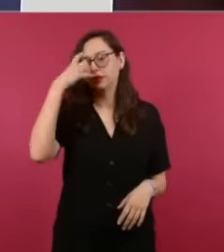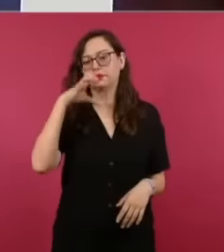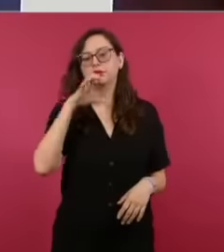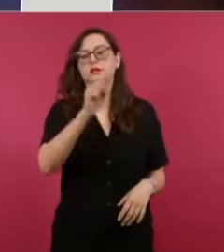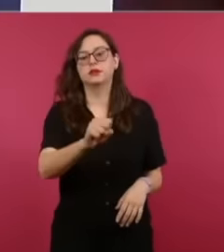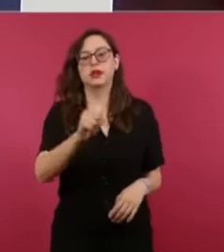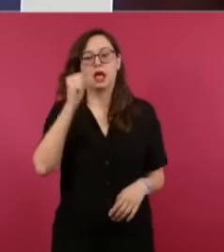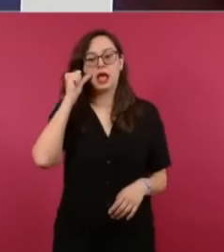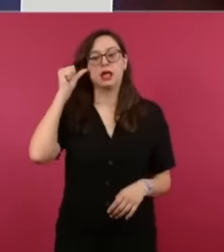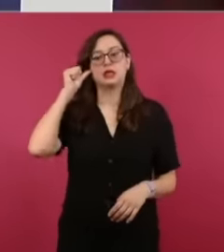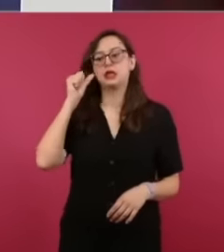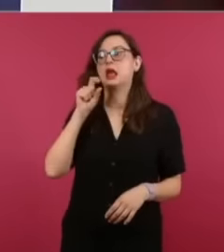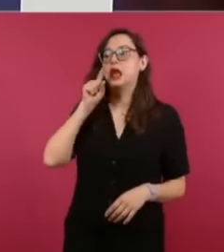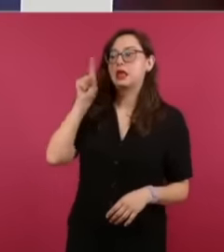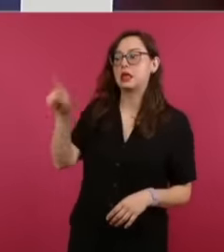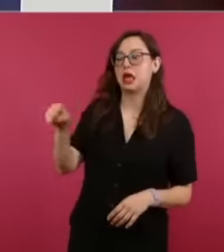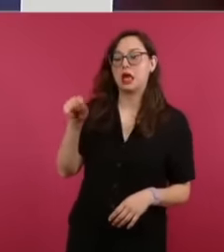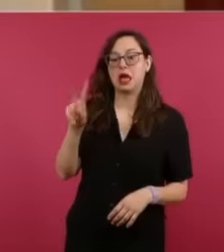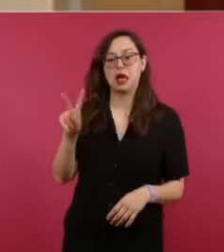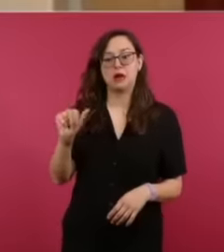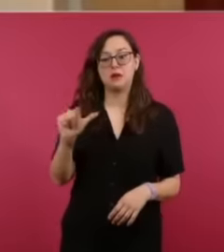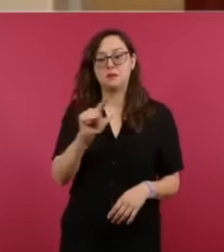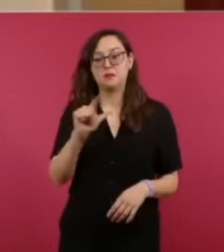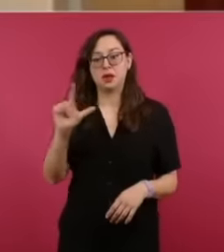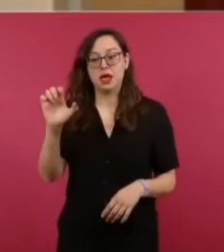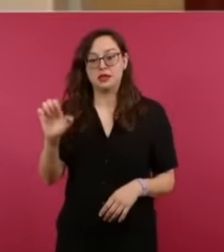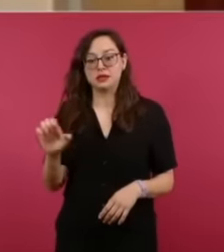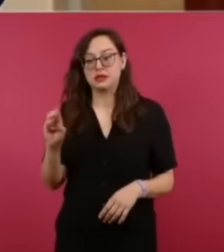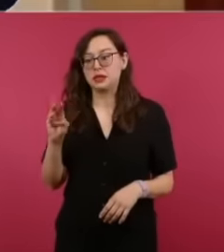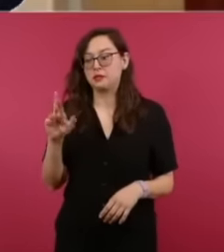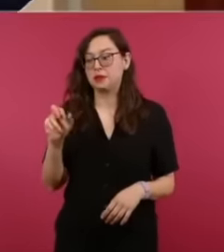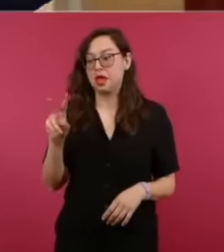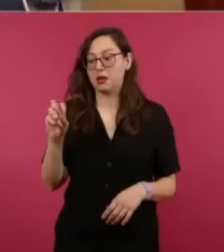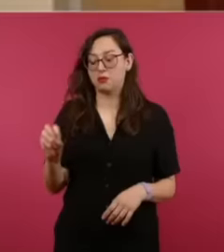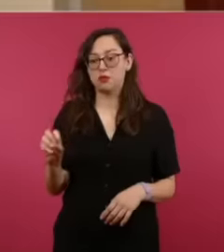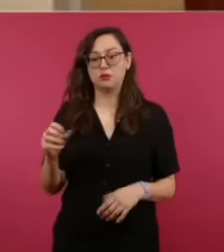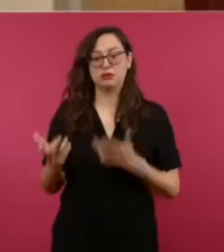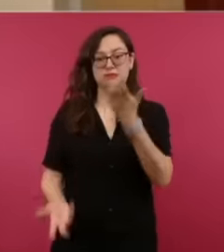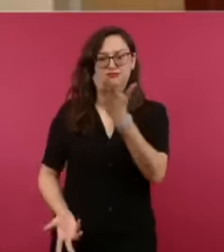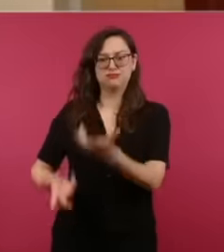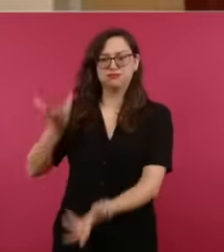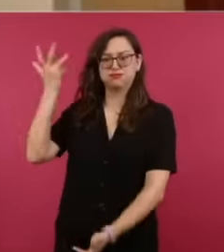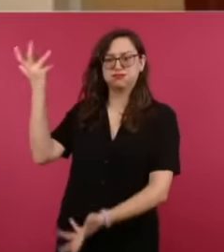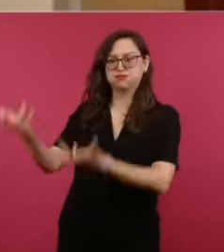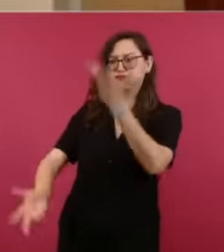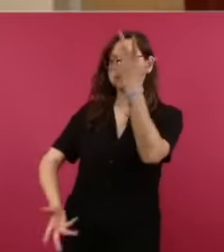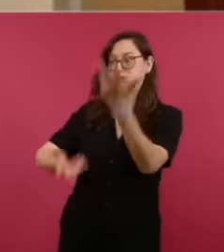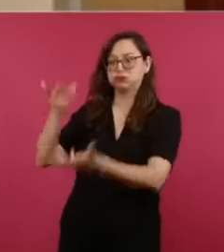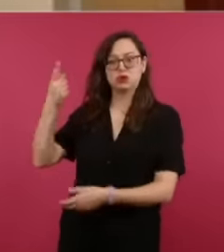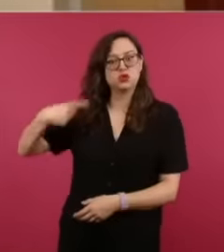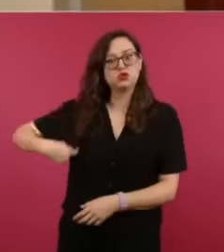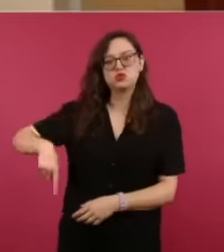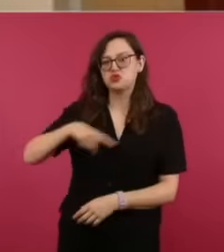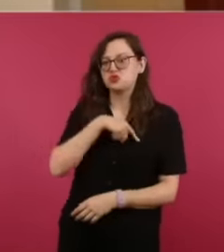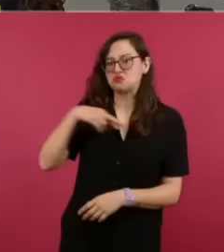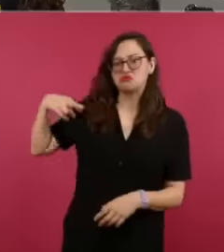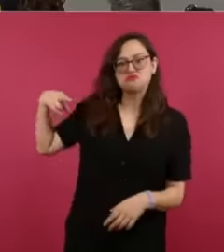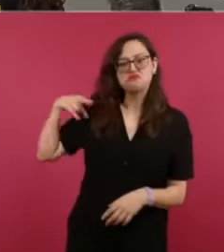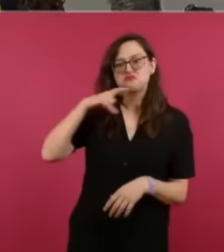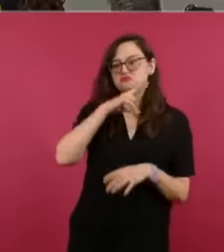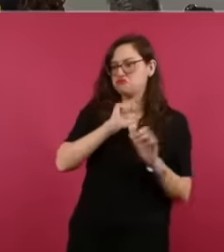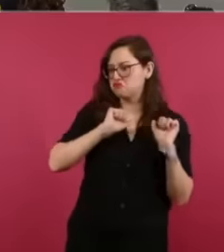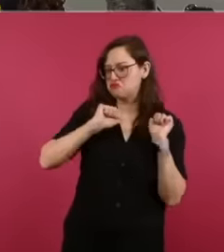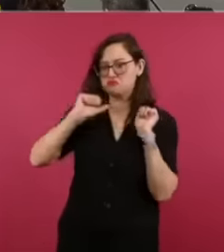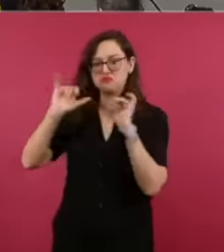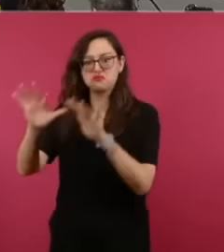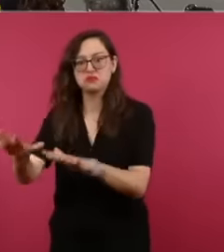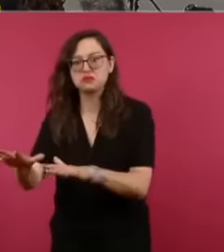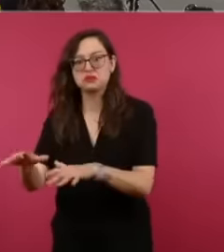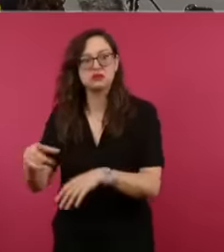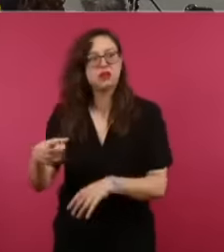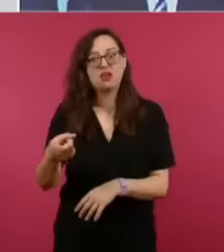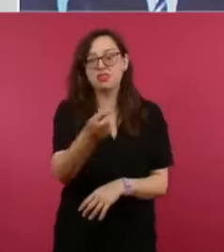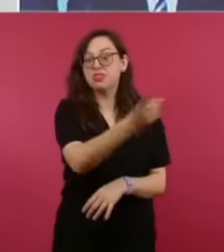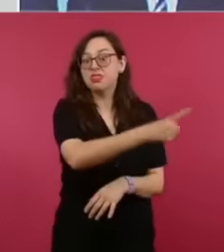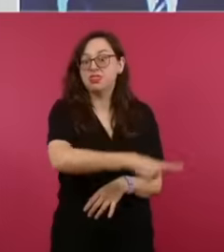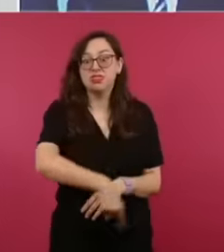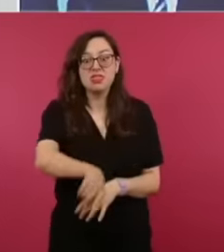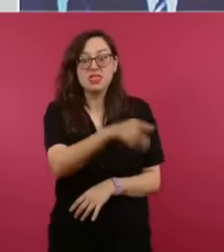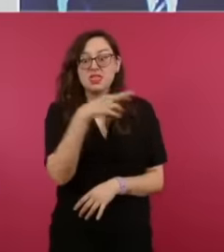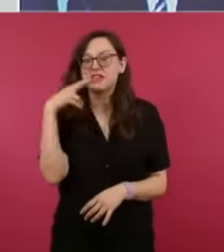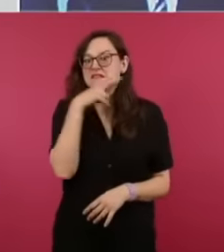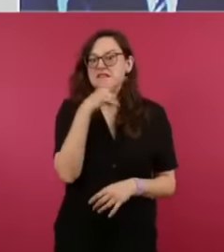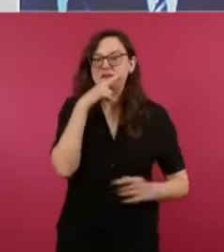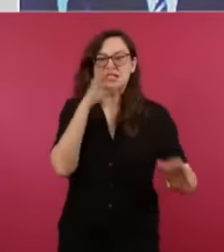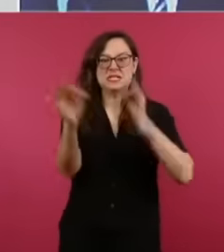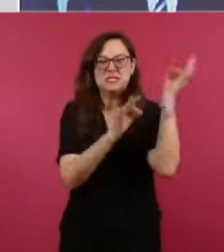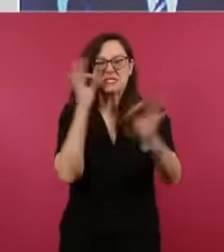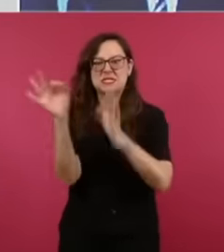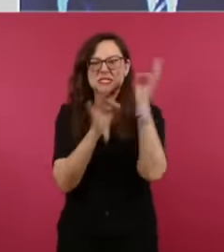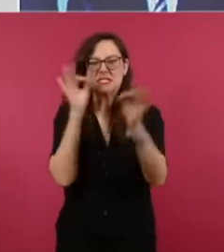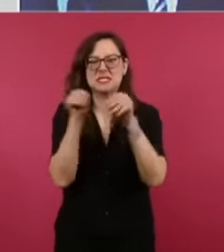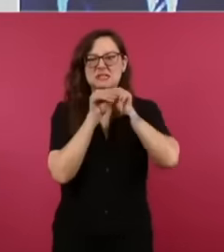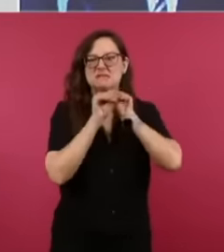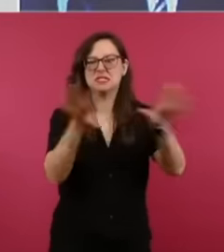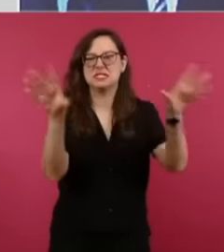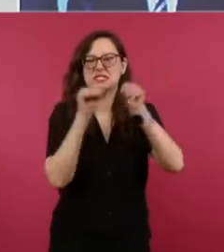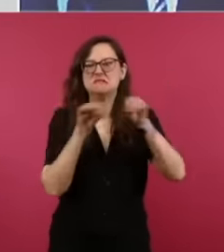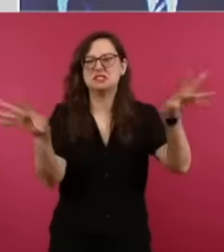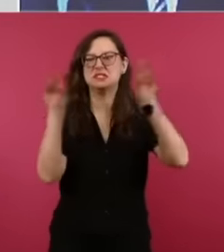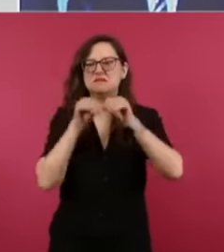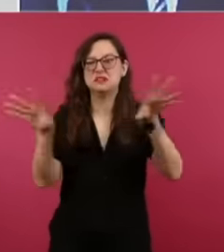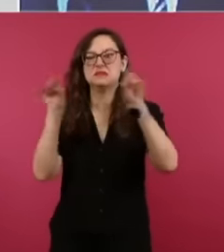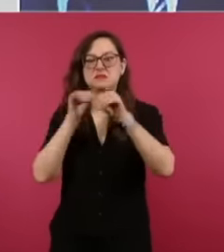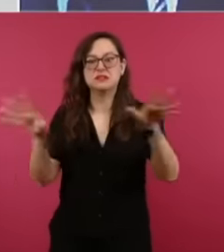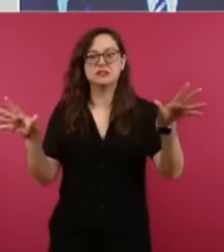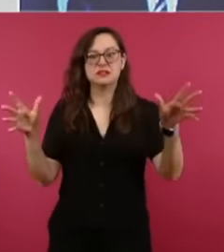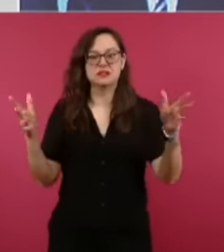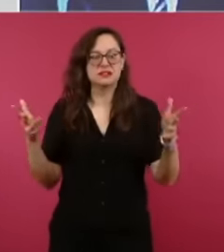soon but this was a whole campaign the first thing I asked was for the population to be protected